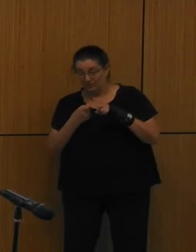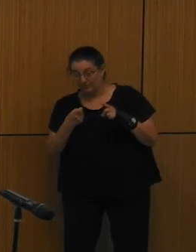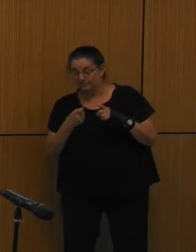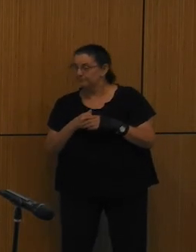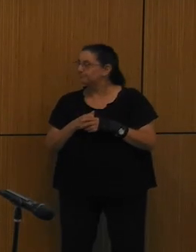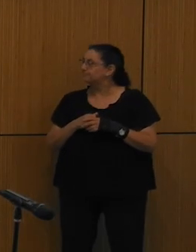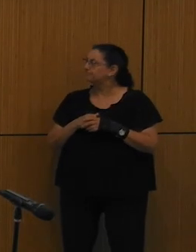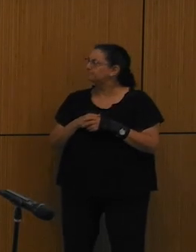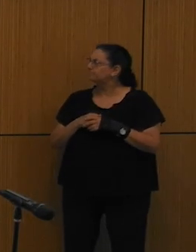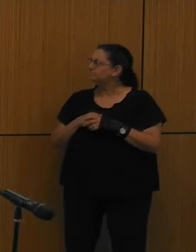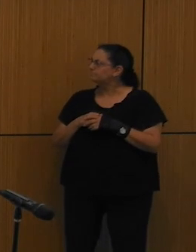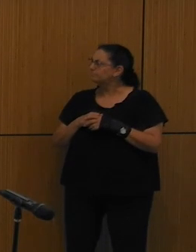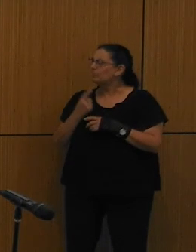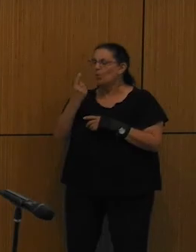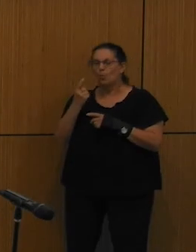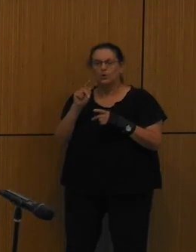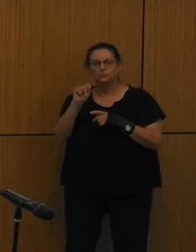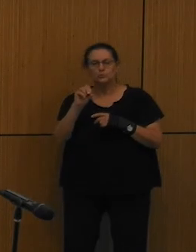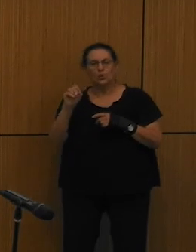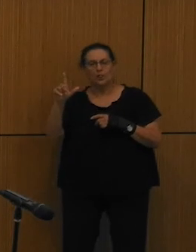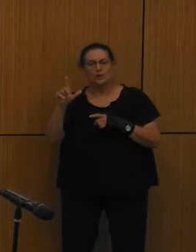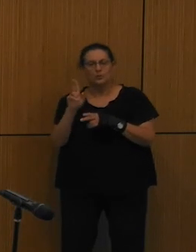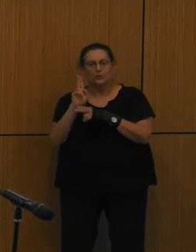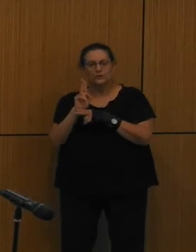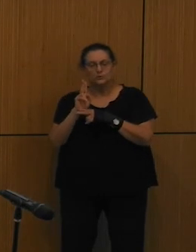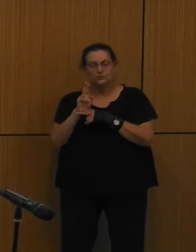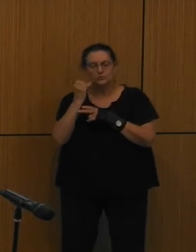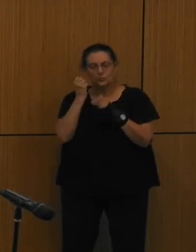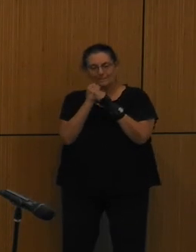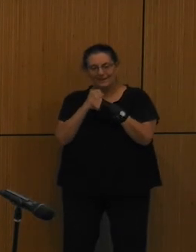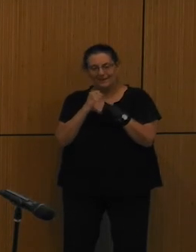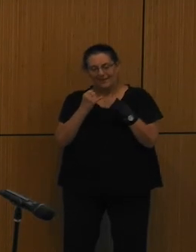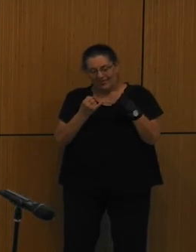One of the tools we use is we make sense sections, and a thin section